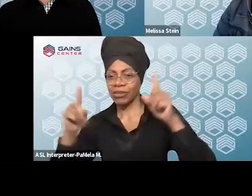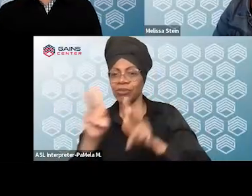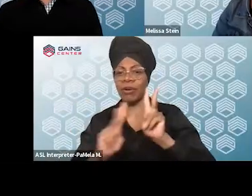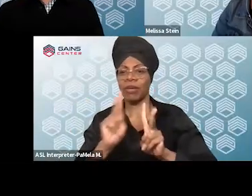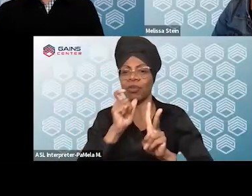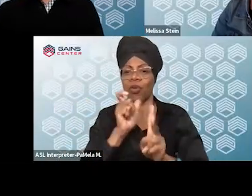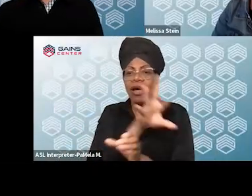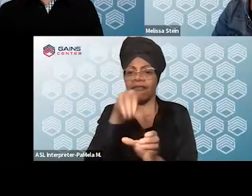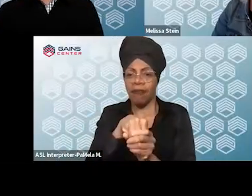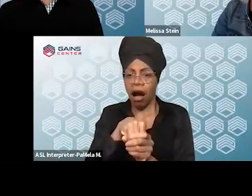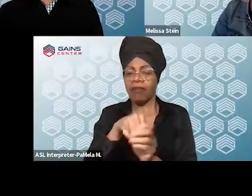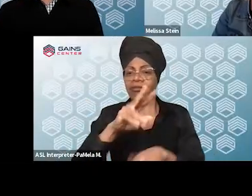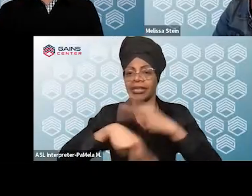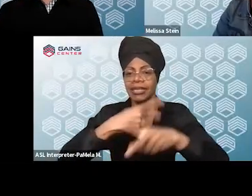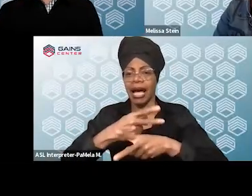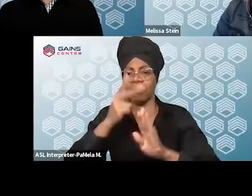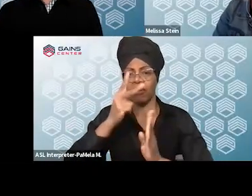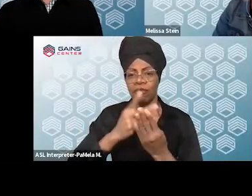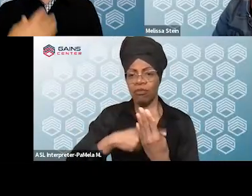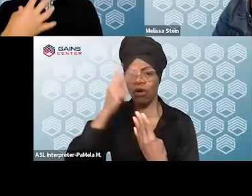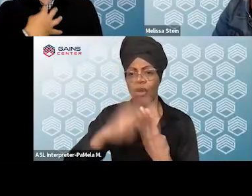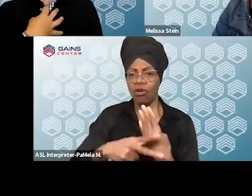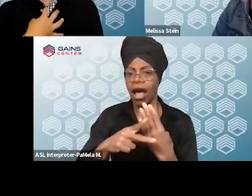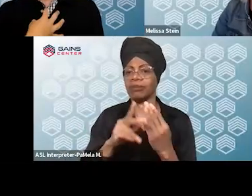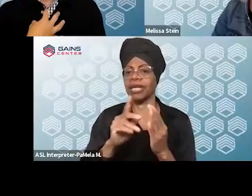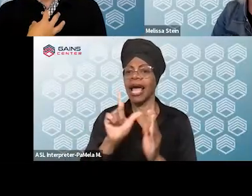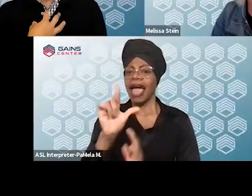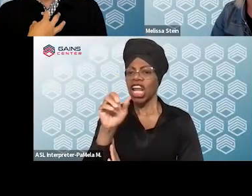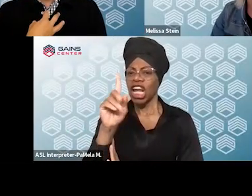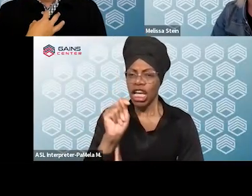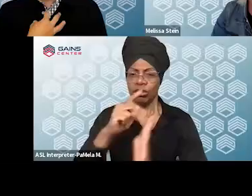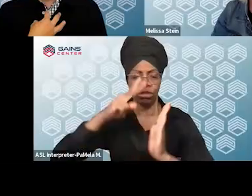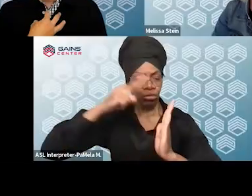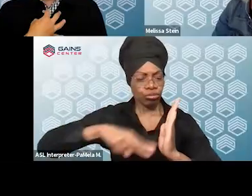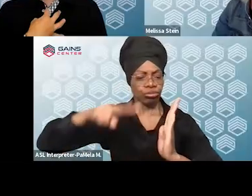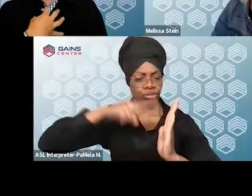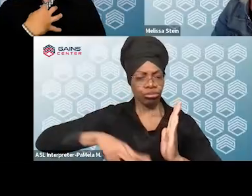and very steeped in the literature and in personal recovery,